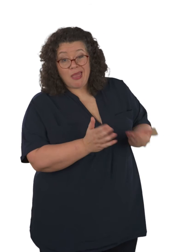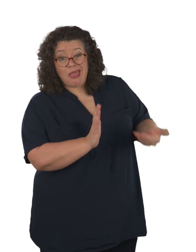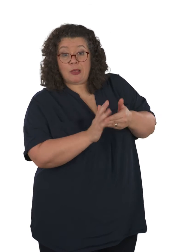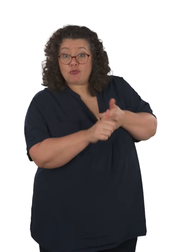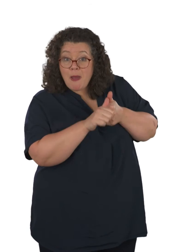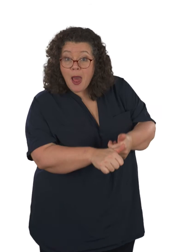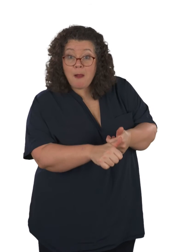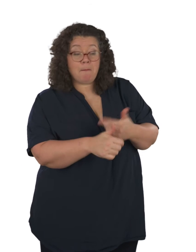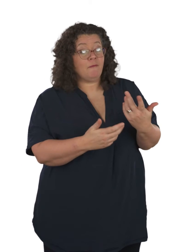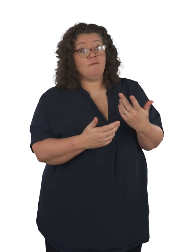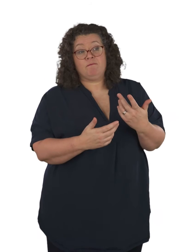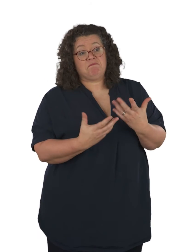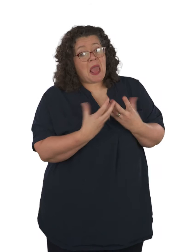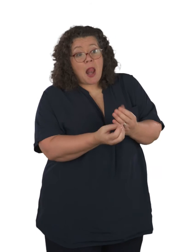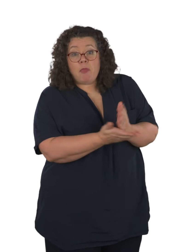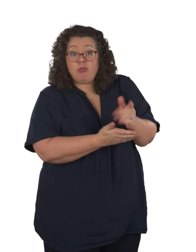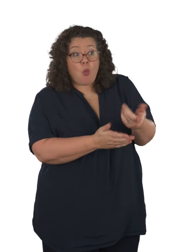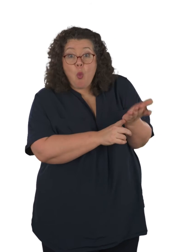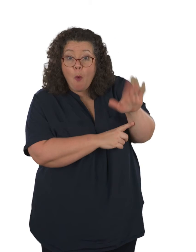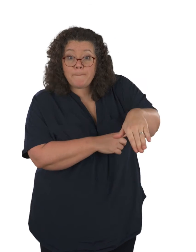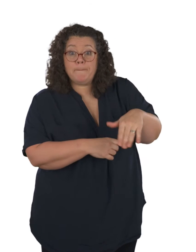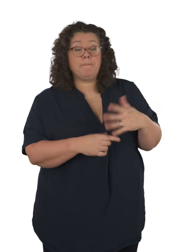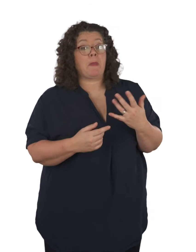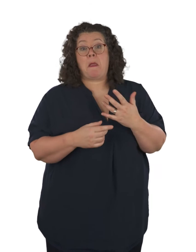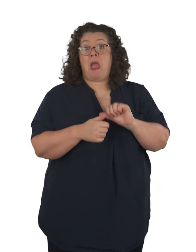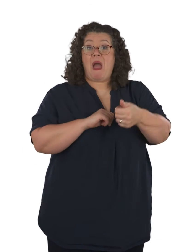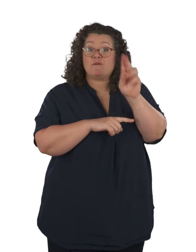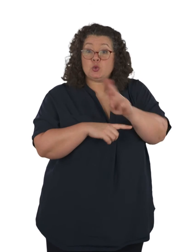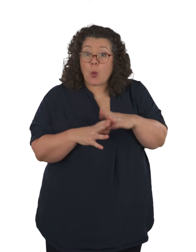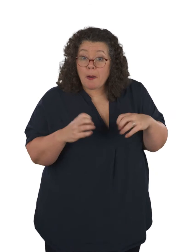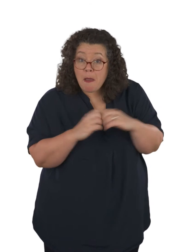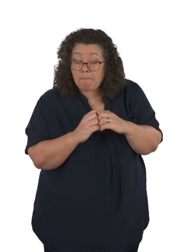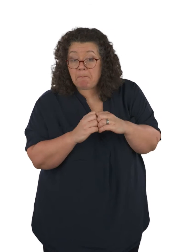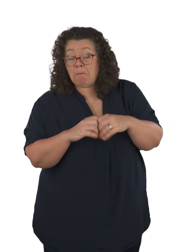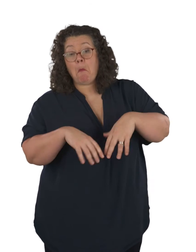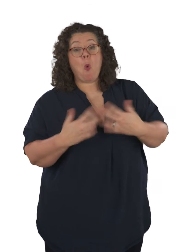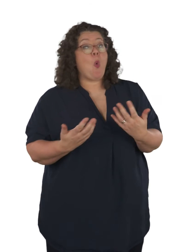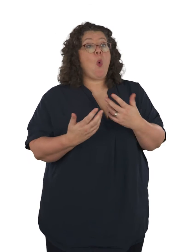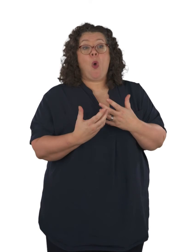A child may get extra help for things like help at home, after school club,